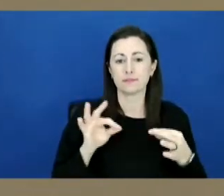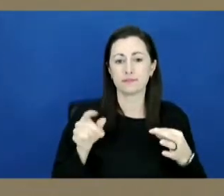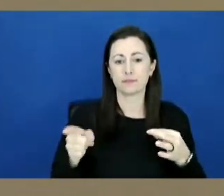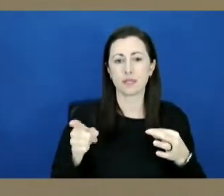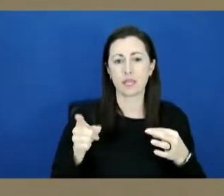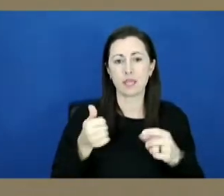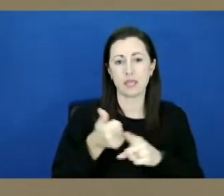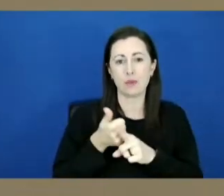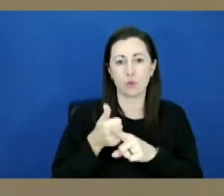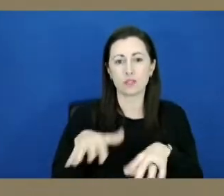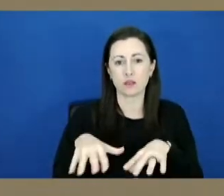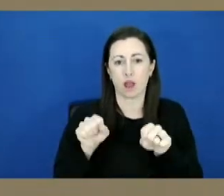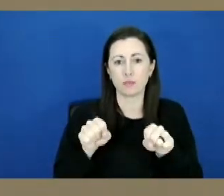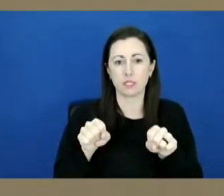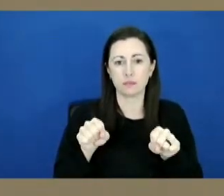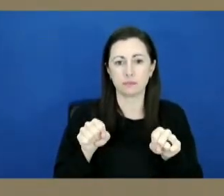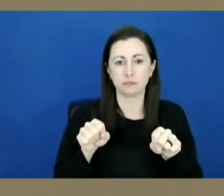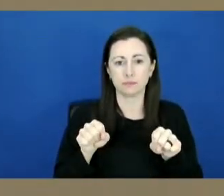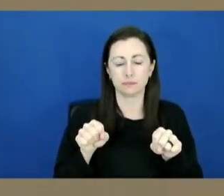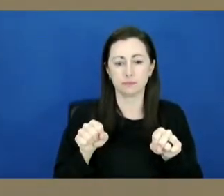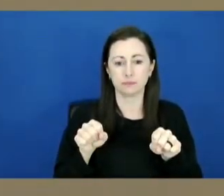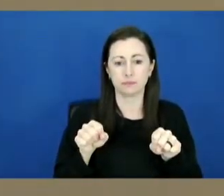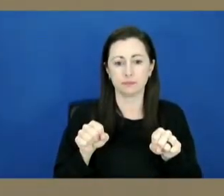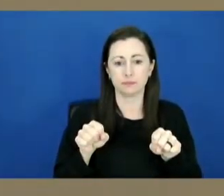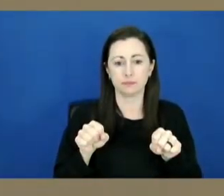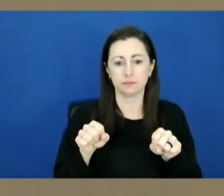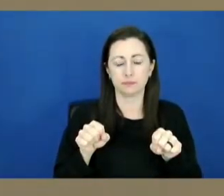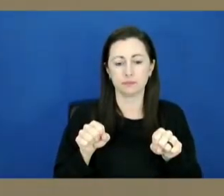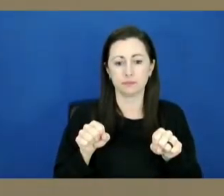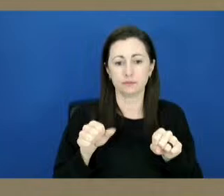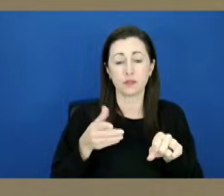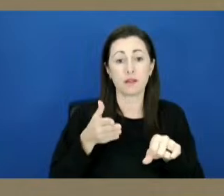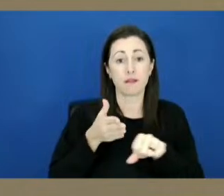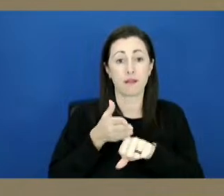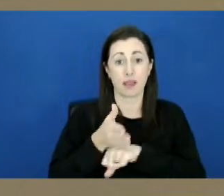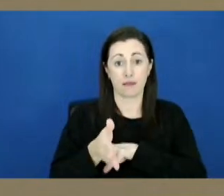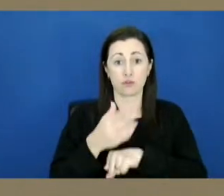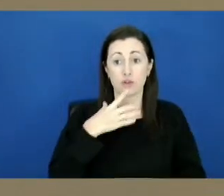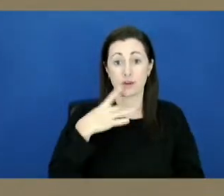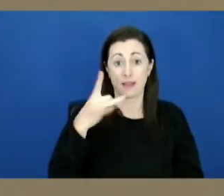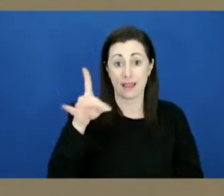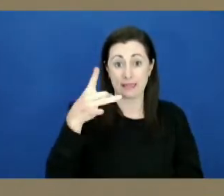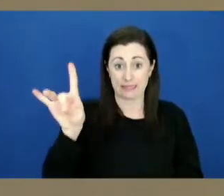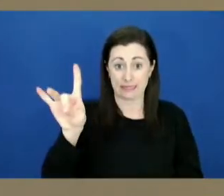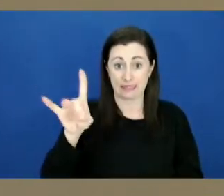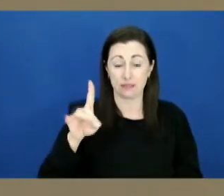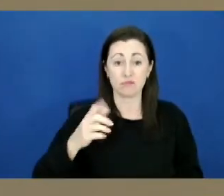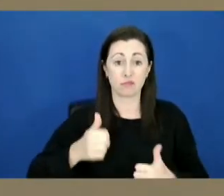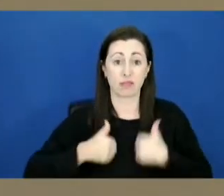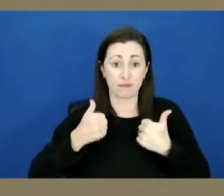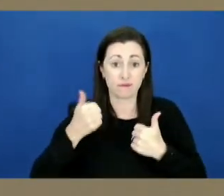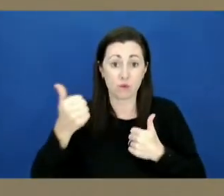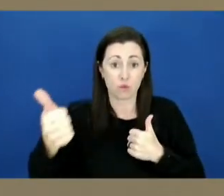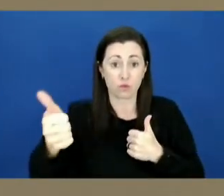AND HE WAS SAYING THAT HE WAS